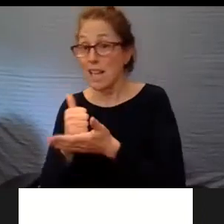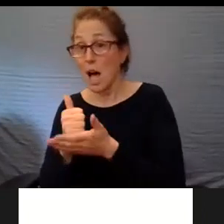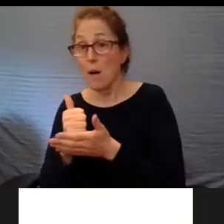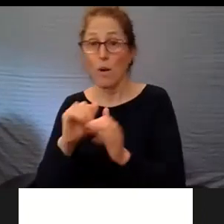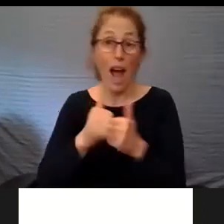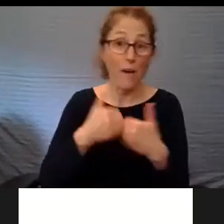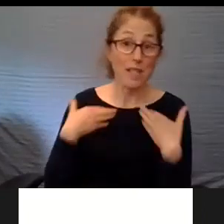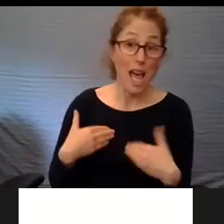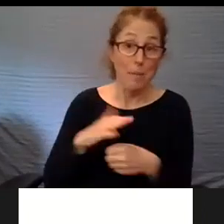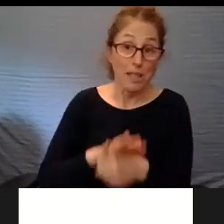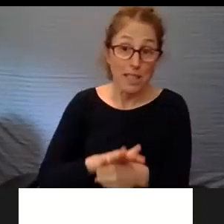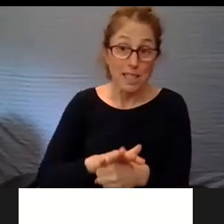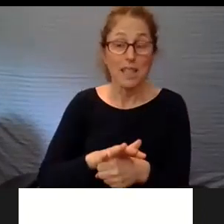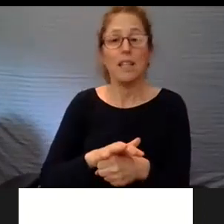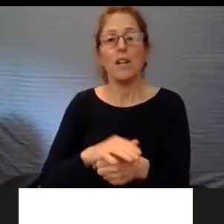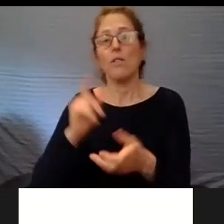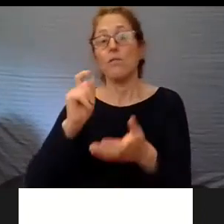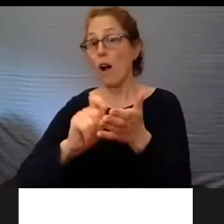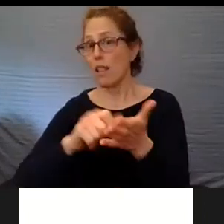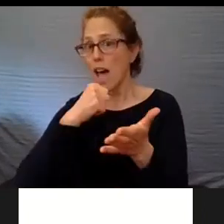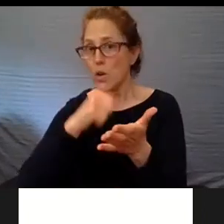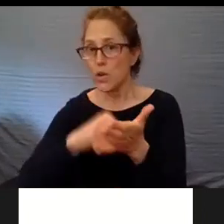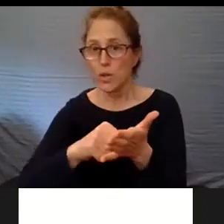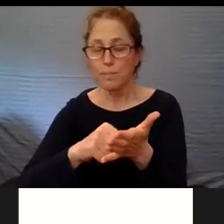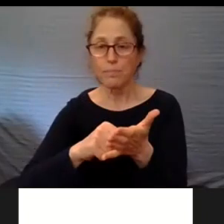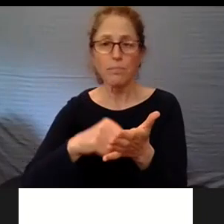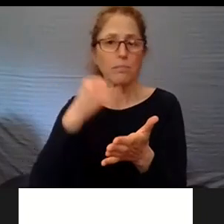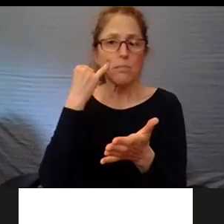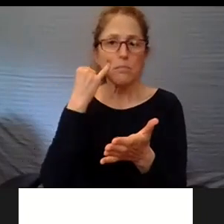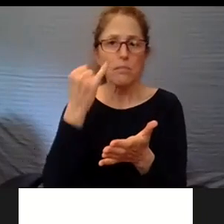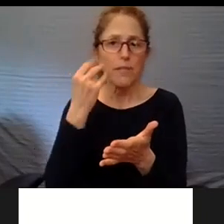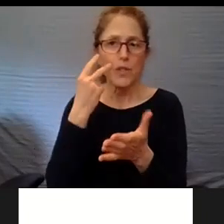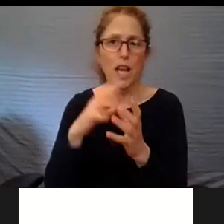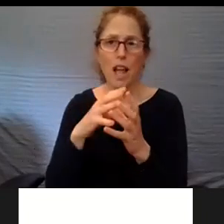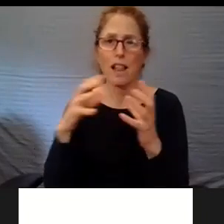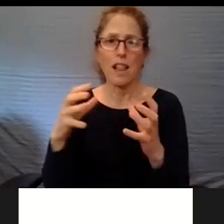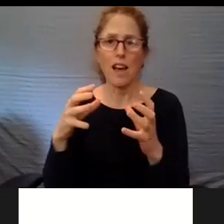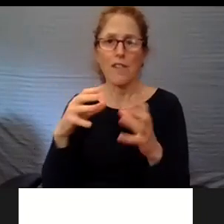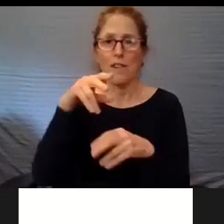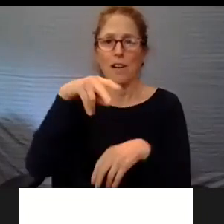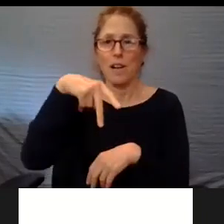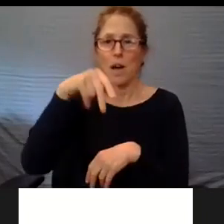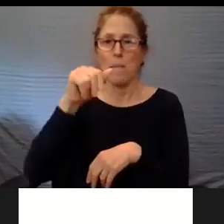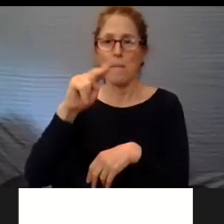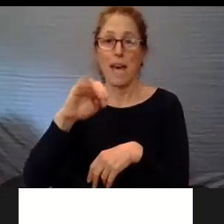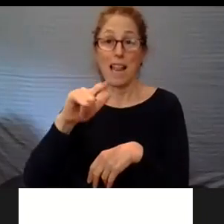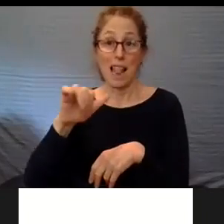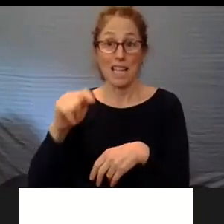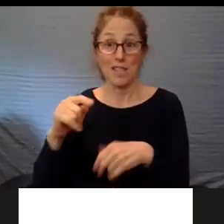Write, as you see a lot of panelists on here are writing about ableism.